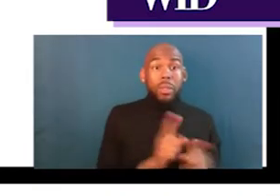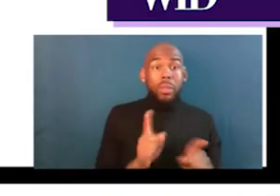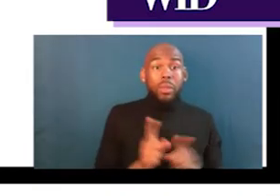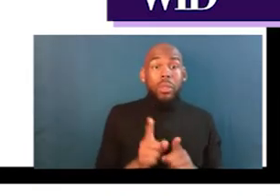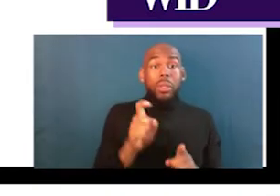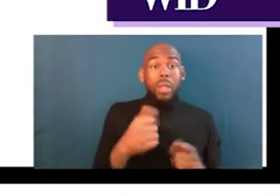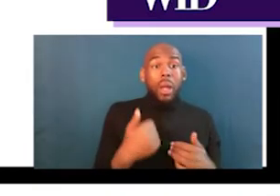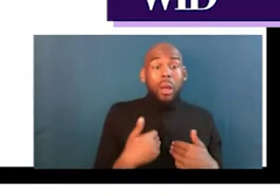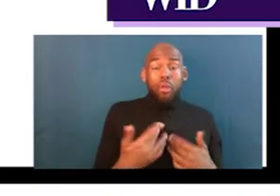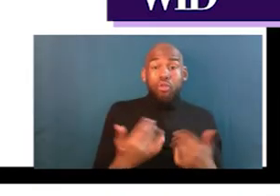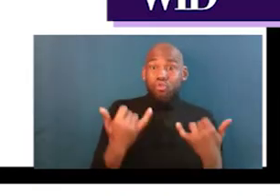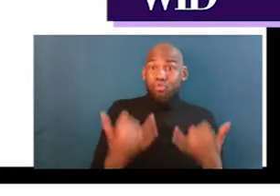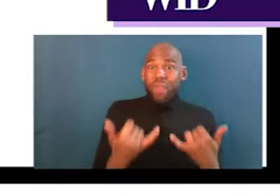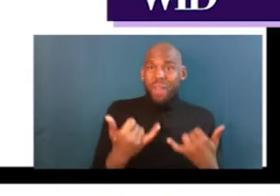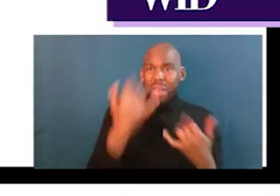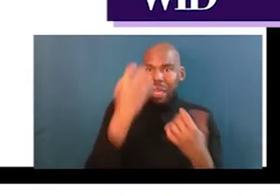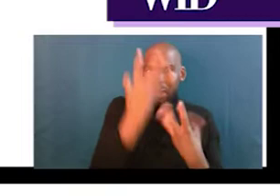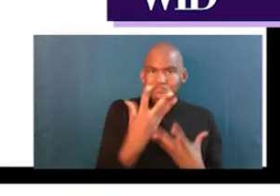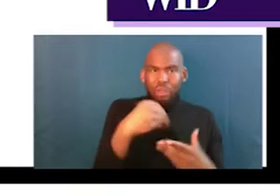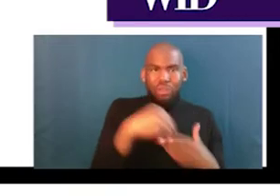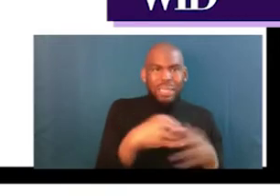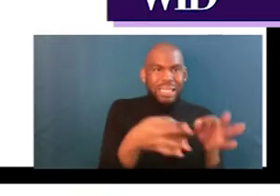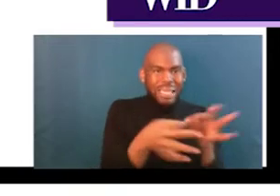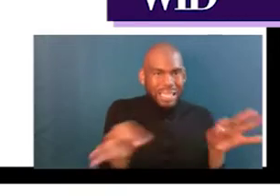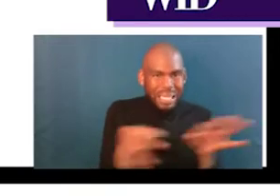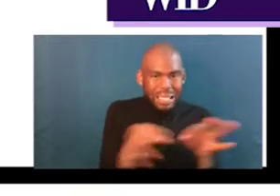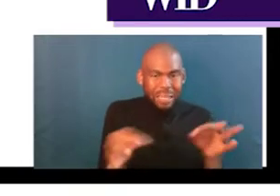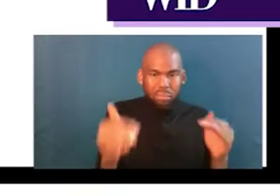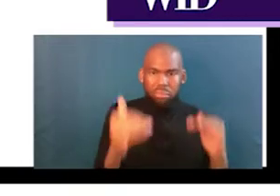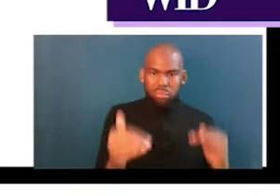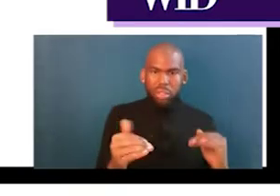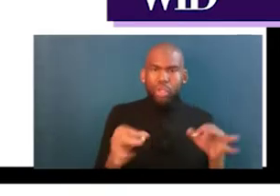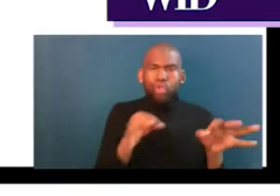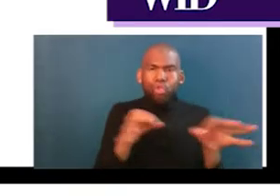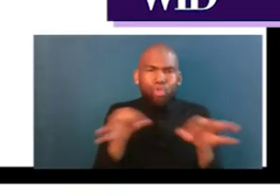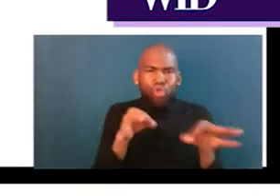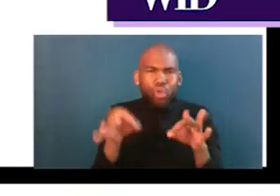one sentence and the second alt text example describes the subject of the image but may